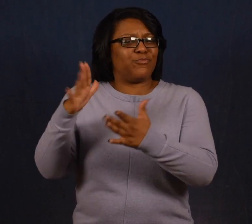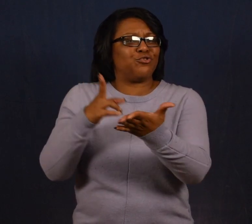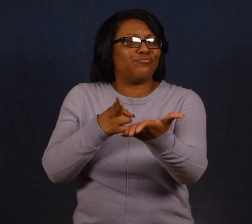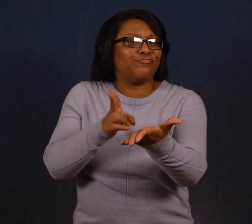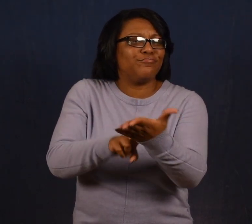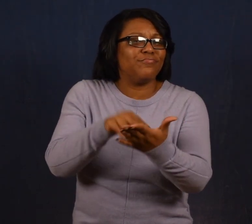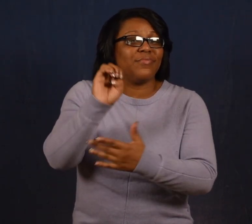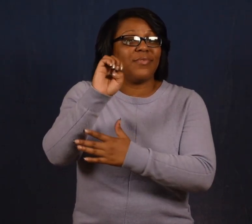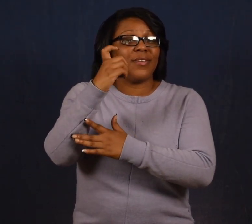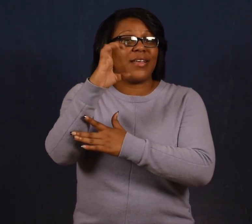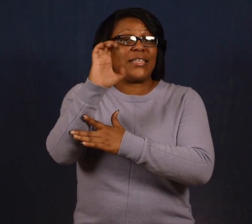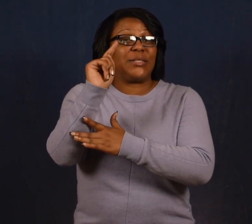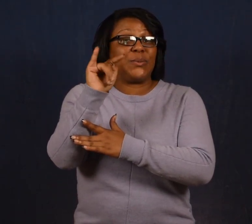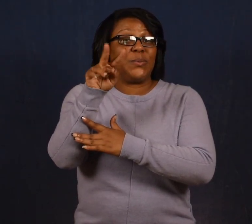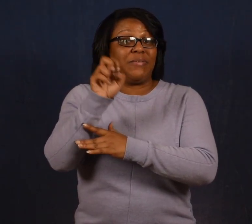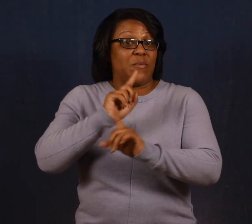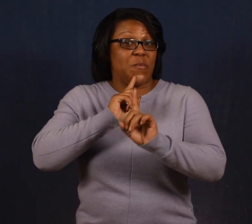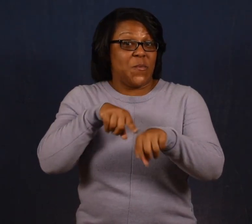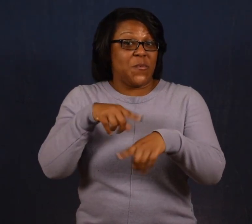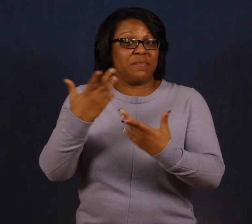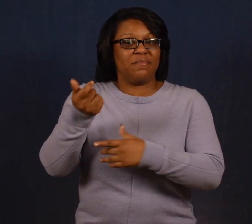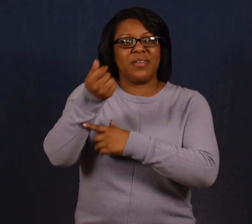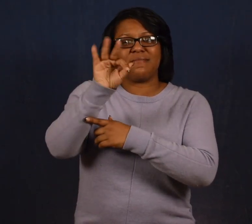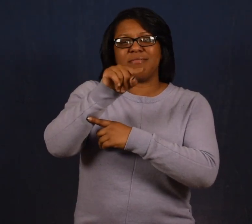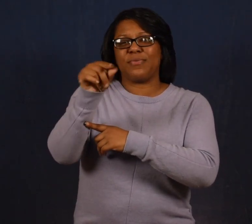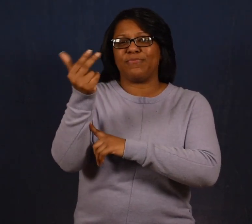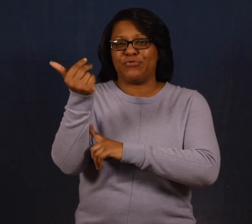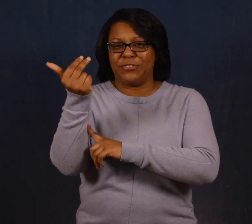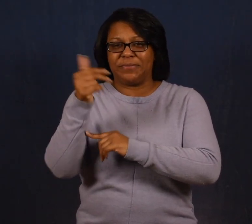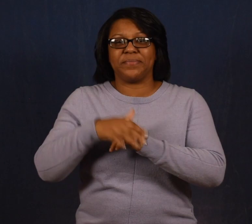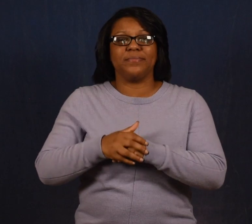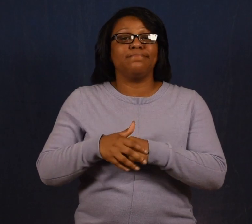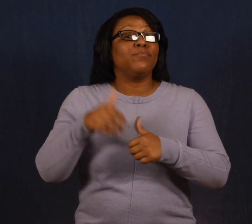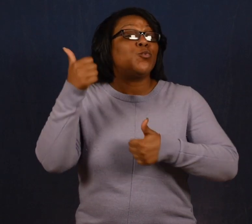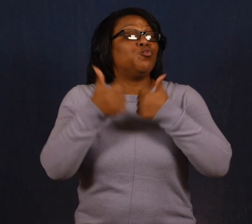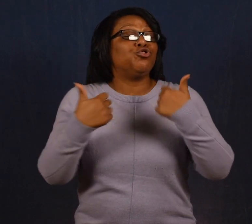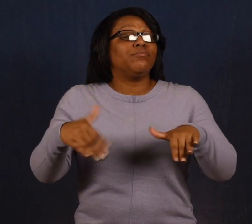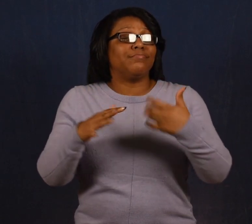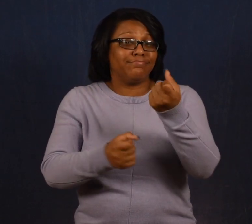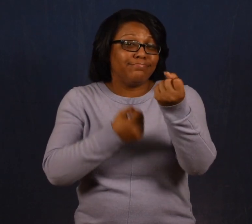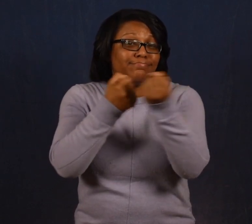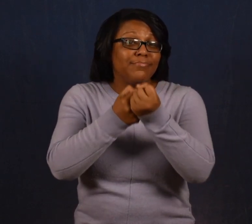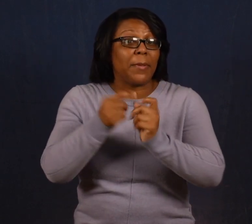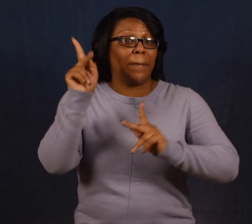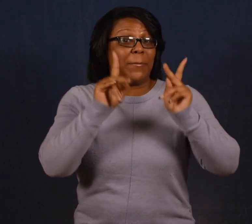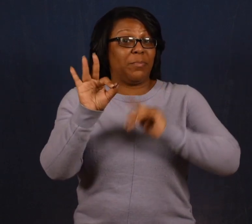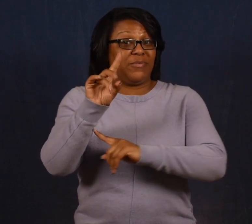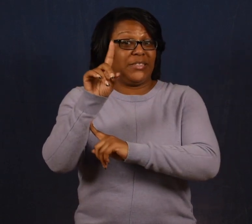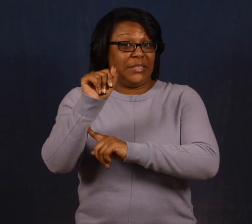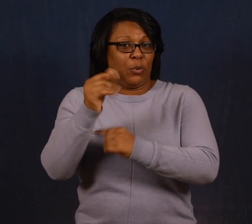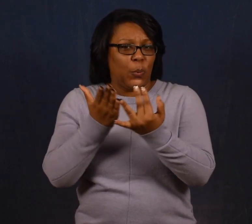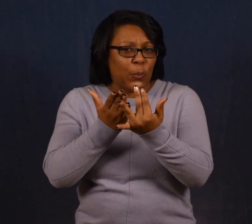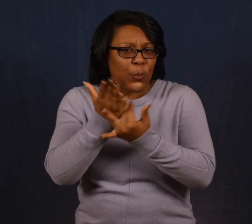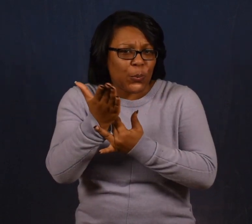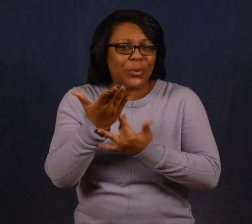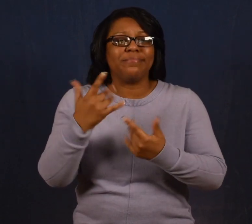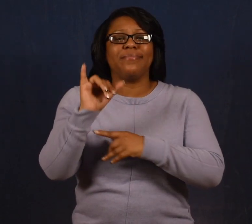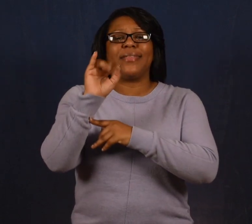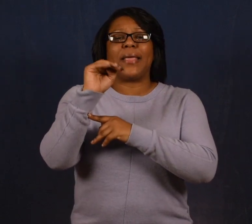We are also pleased that Governor Walz has signed Executive Order 19-13,